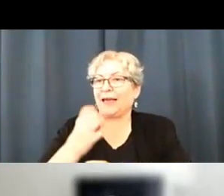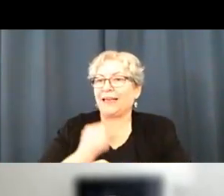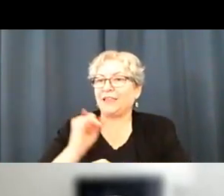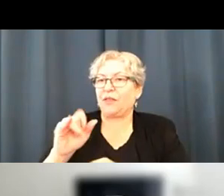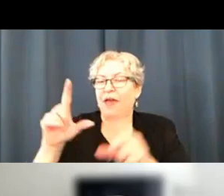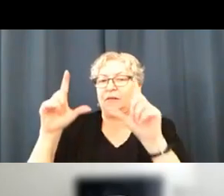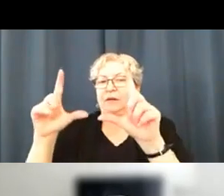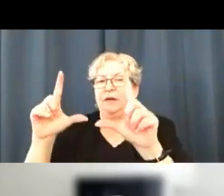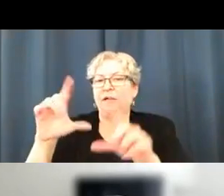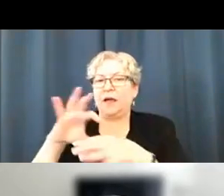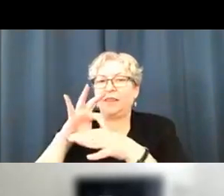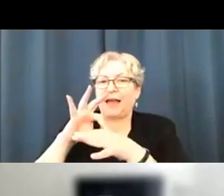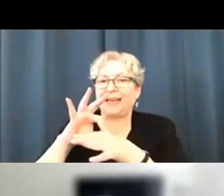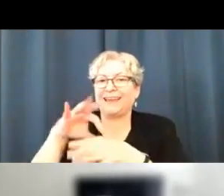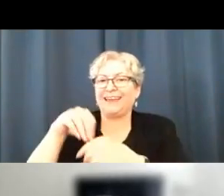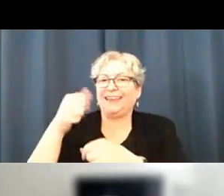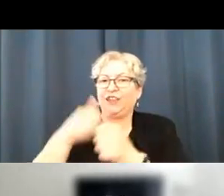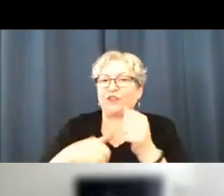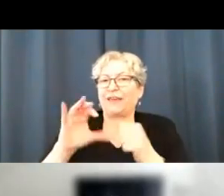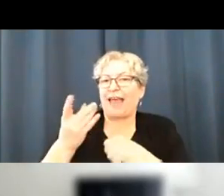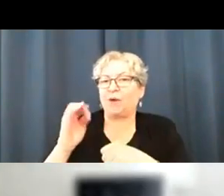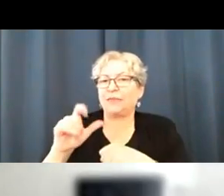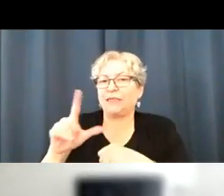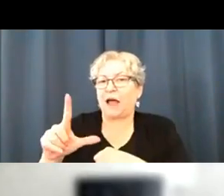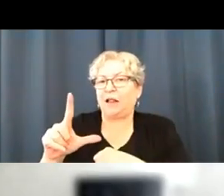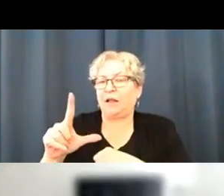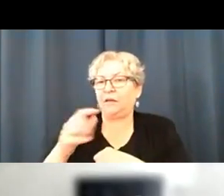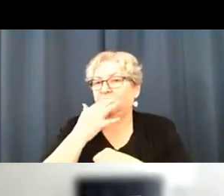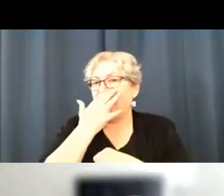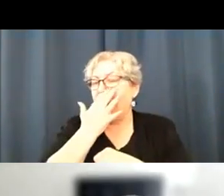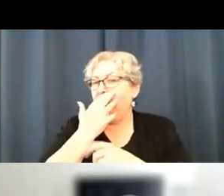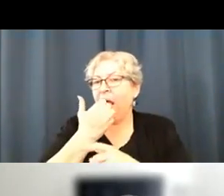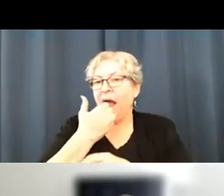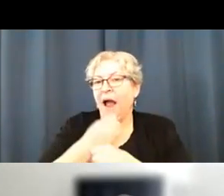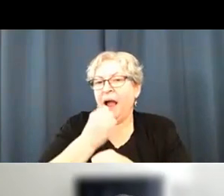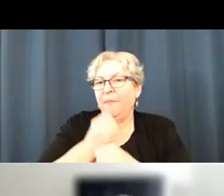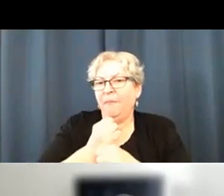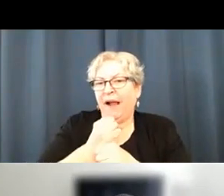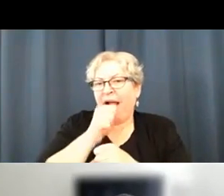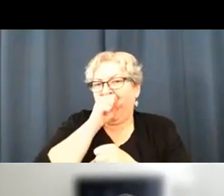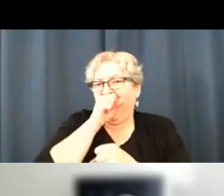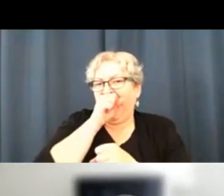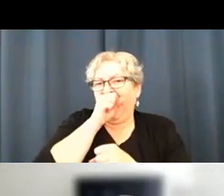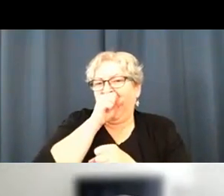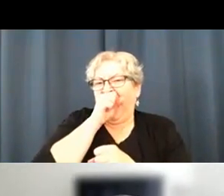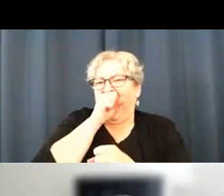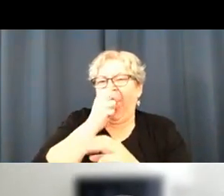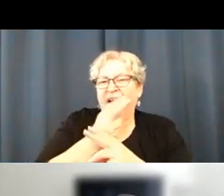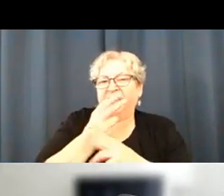in each one of these carousel items. So, basically, it makes content... If you use one of these, it makes using it if you're a keyboard user